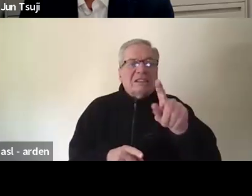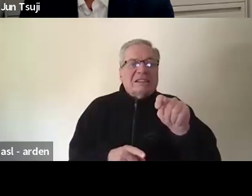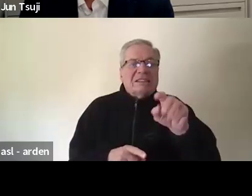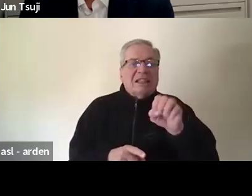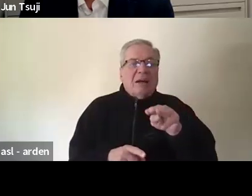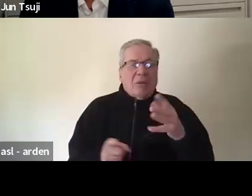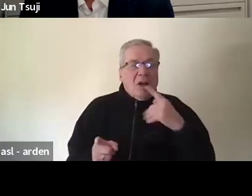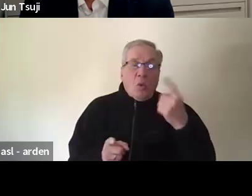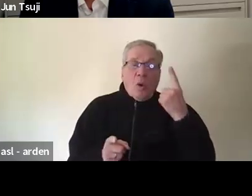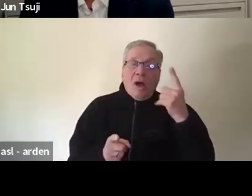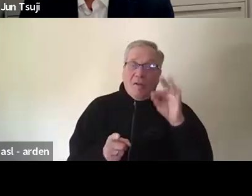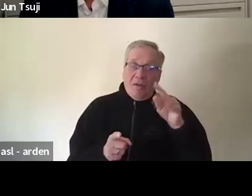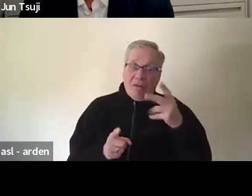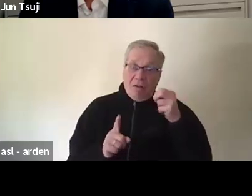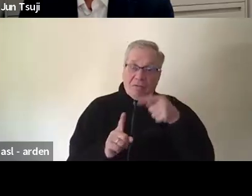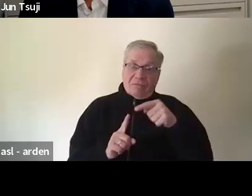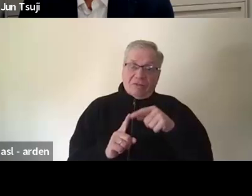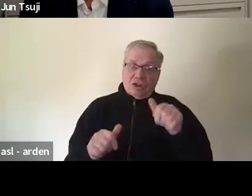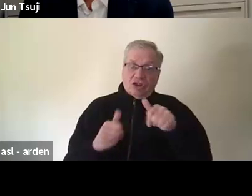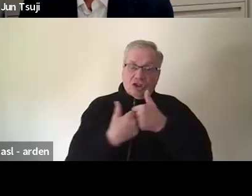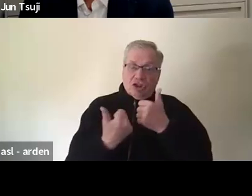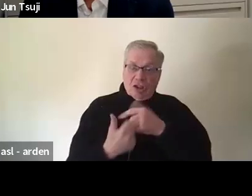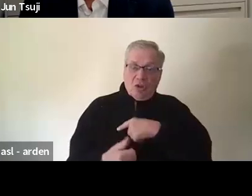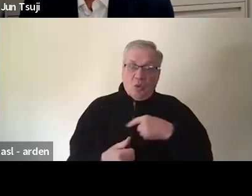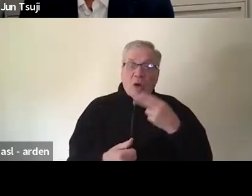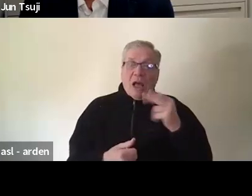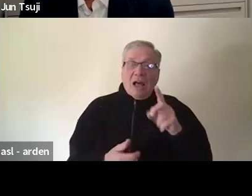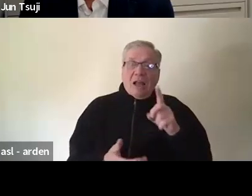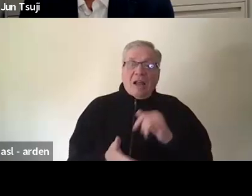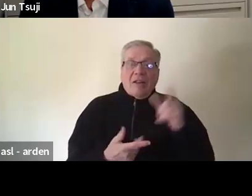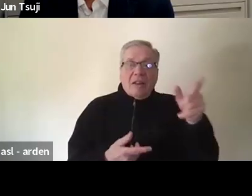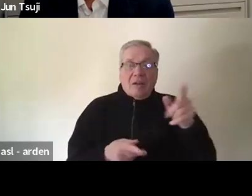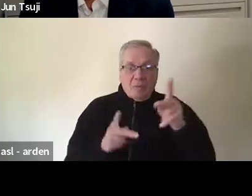One of the challenges that we had is that [can't understand] left immediately after